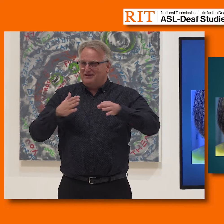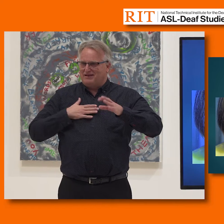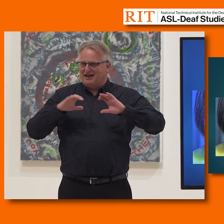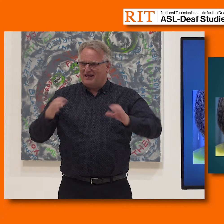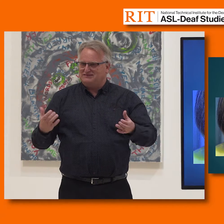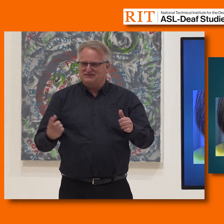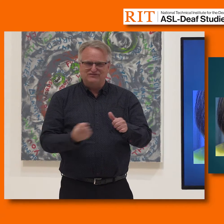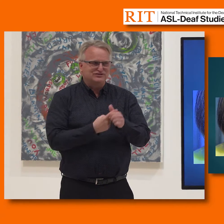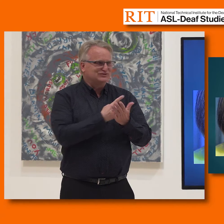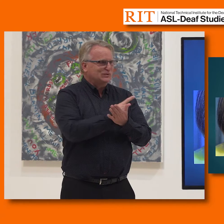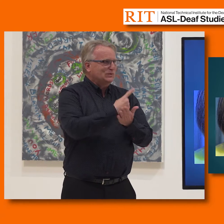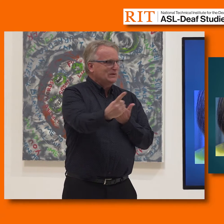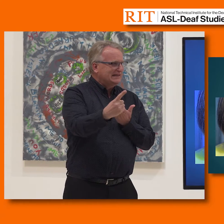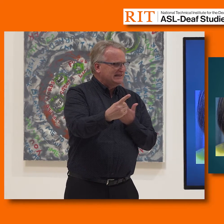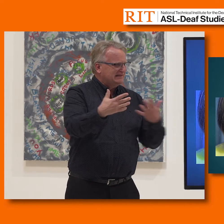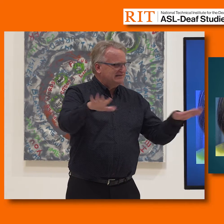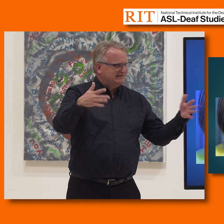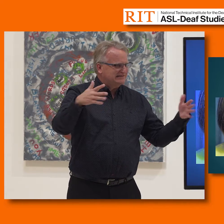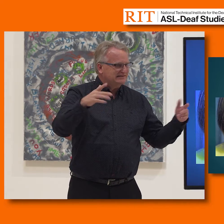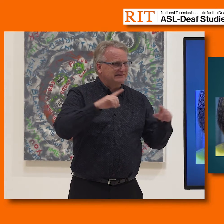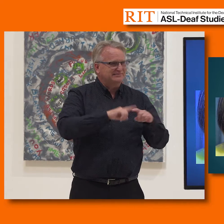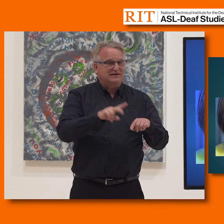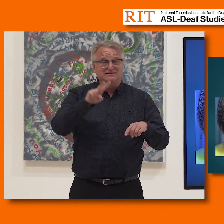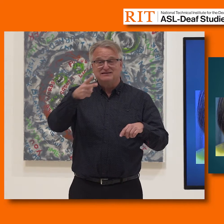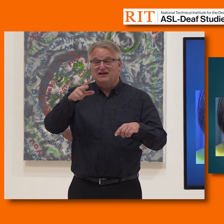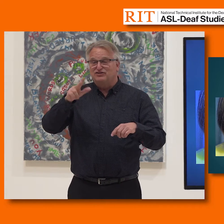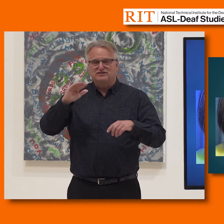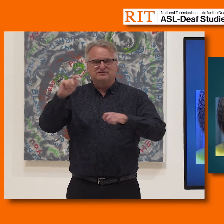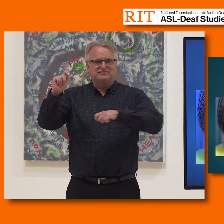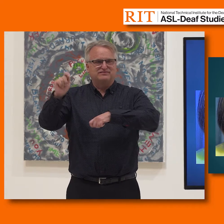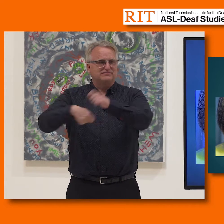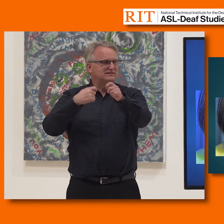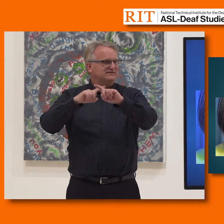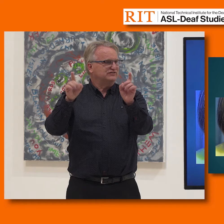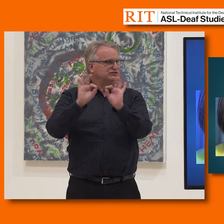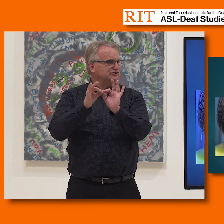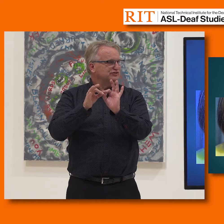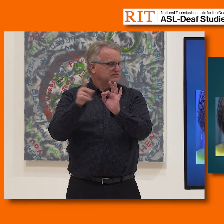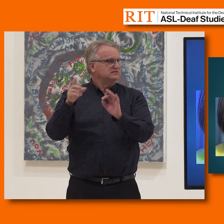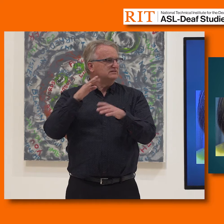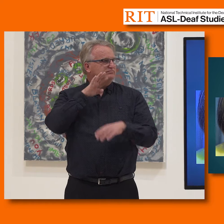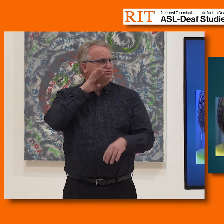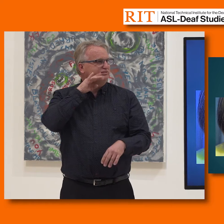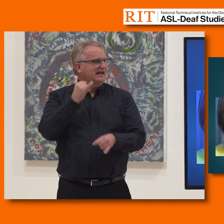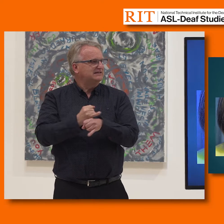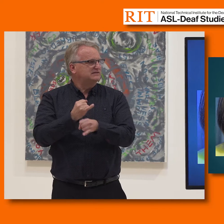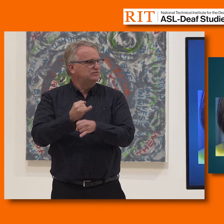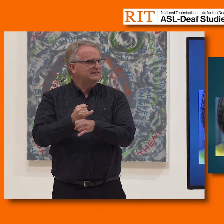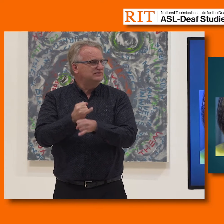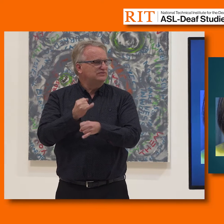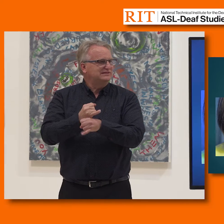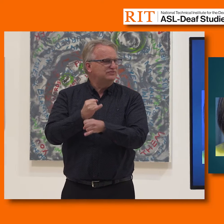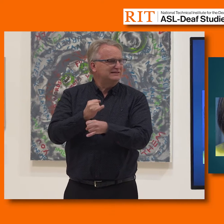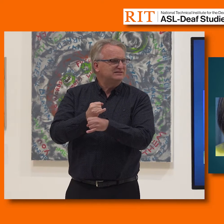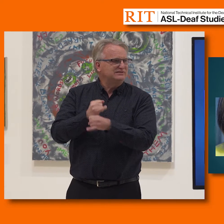utilized in a class about Deaf education. And so, we had an interpreter for the first few weeks, and then after that, they switched,